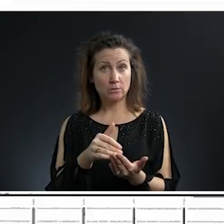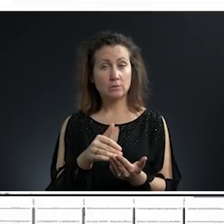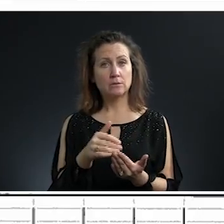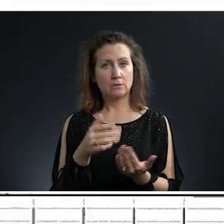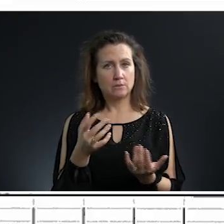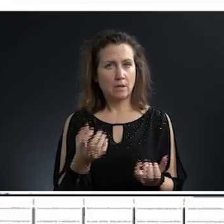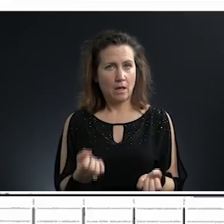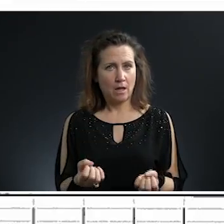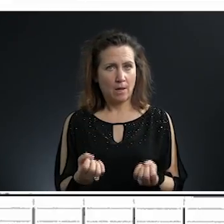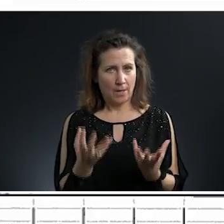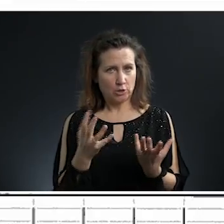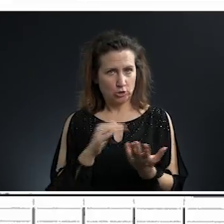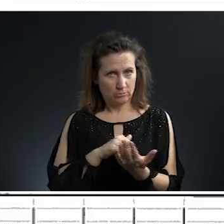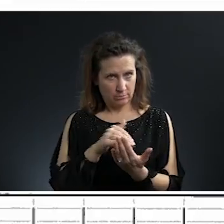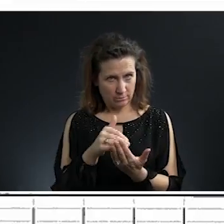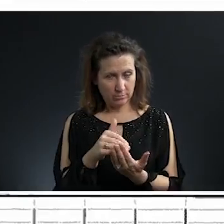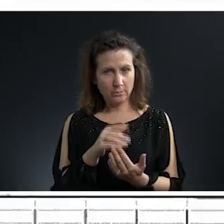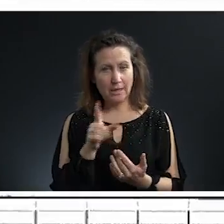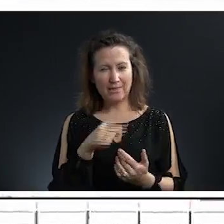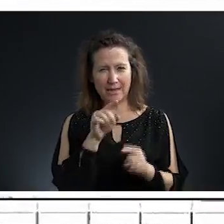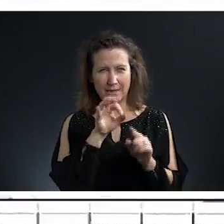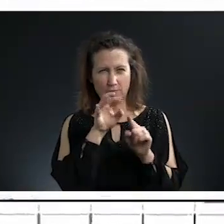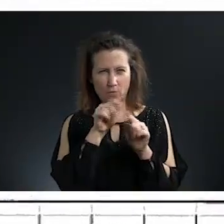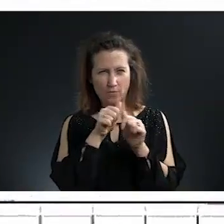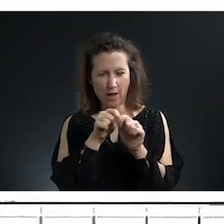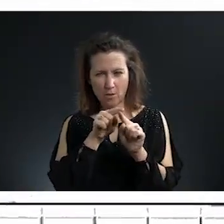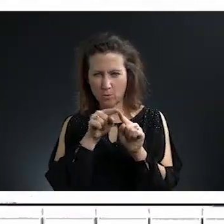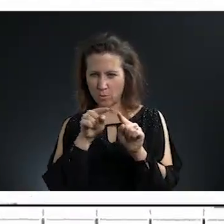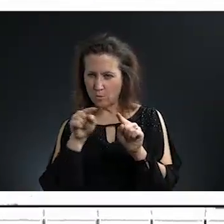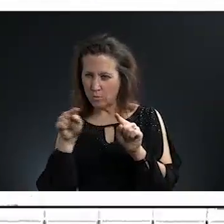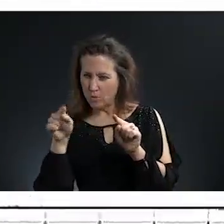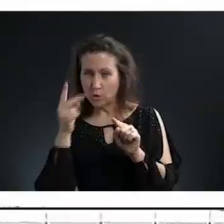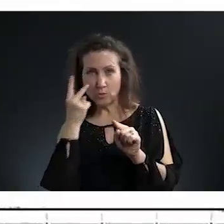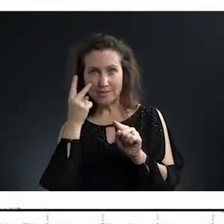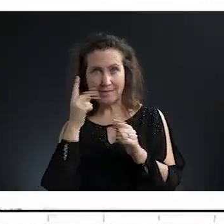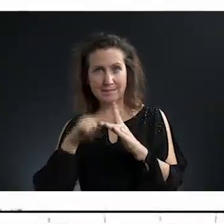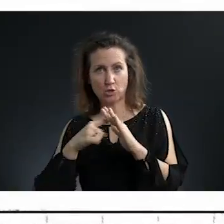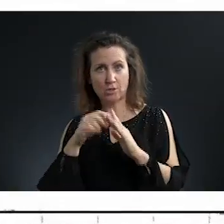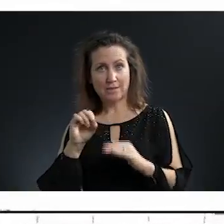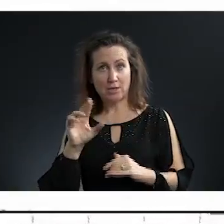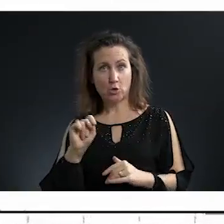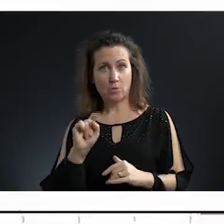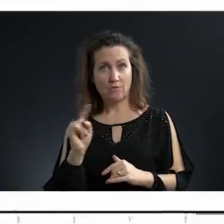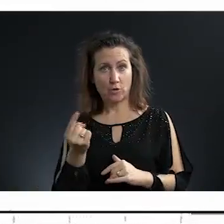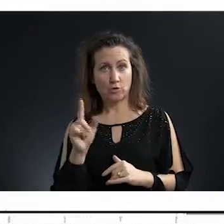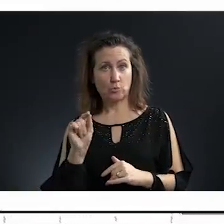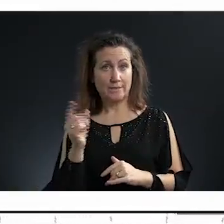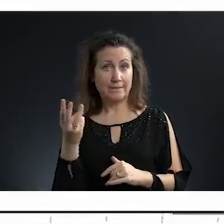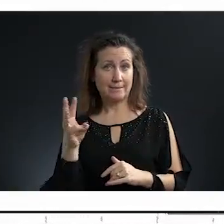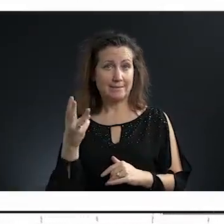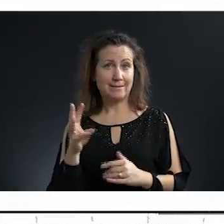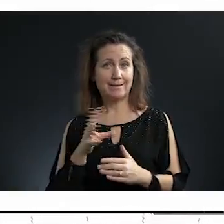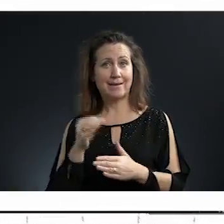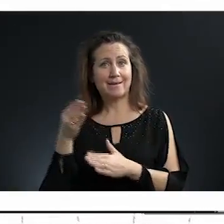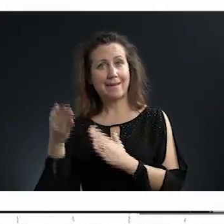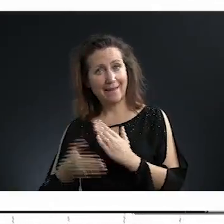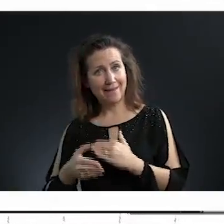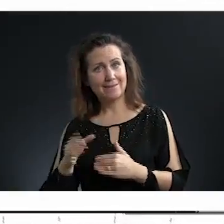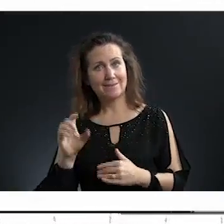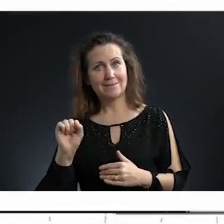Grants, and then if you follow it along, you're going to see that it starts October first 2016 and it ends september 30th